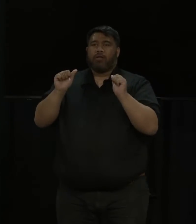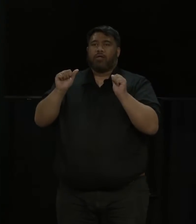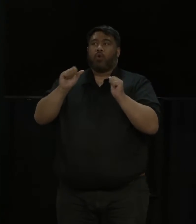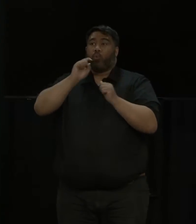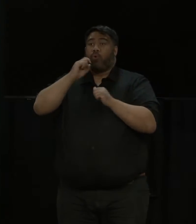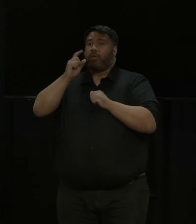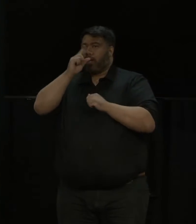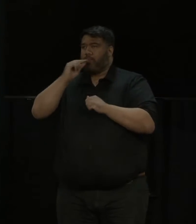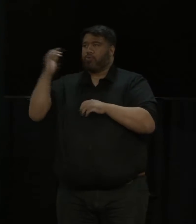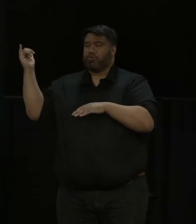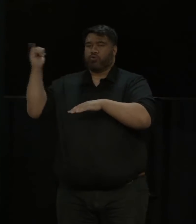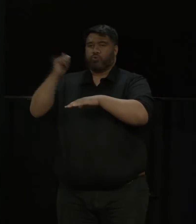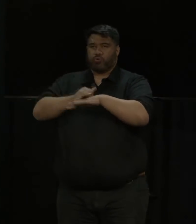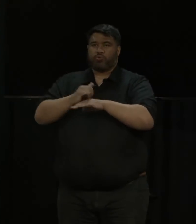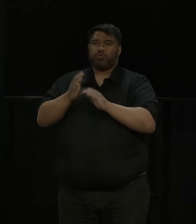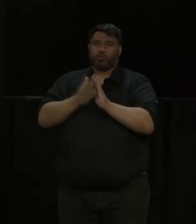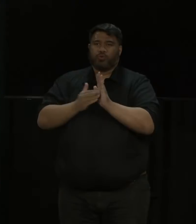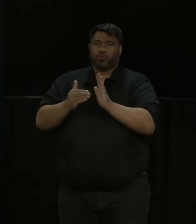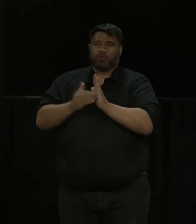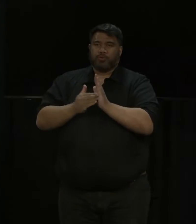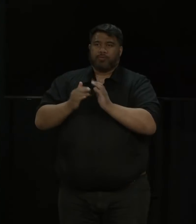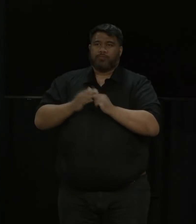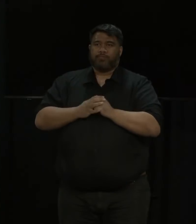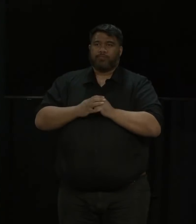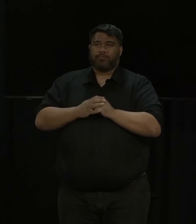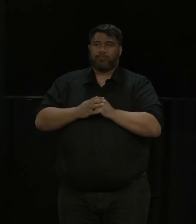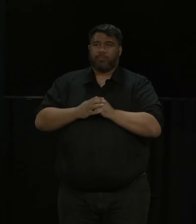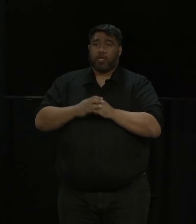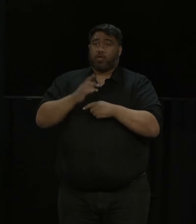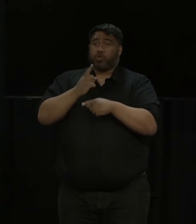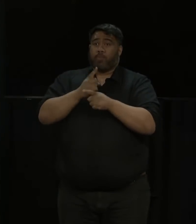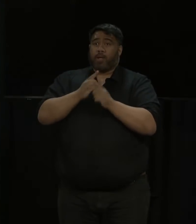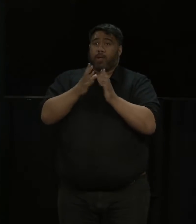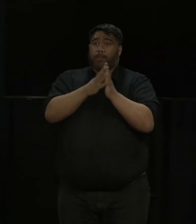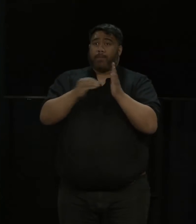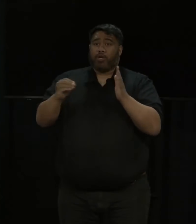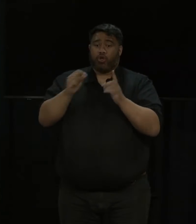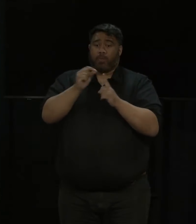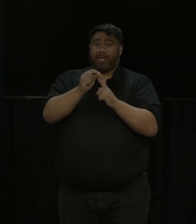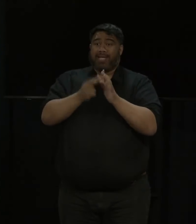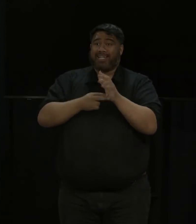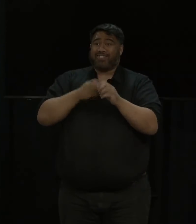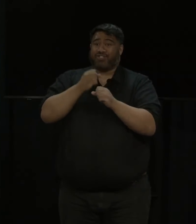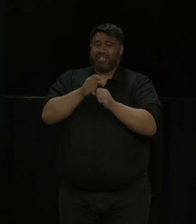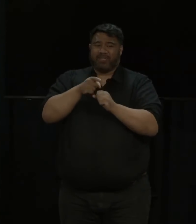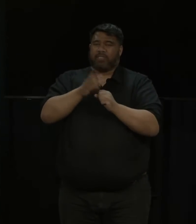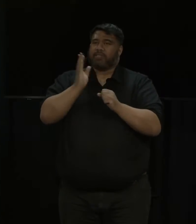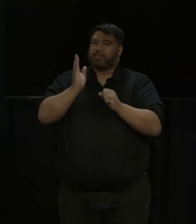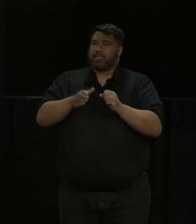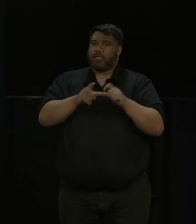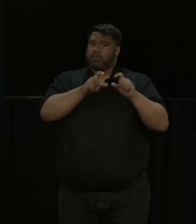class visa holders and other travellers eligible to come to New Zealand under current water settings to travel directly to